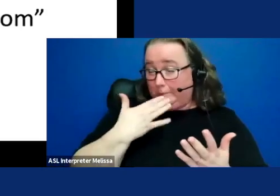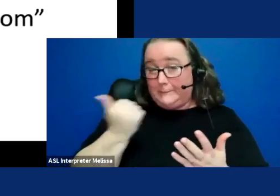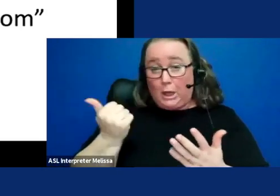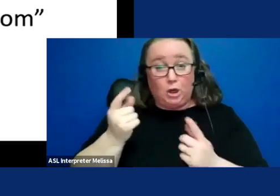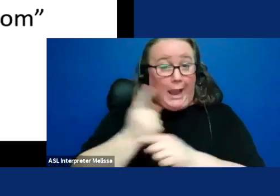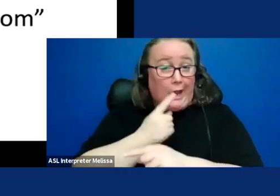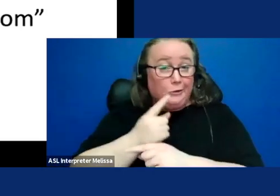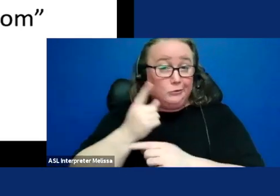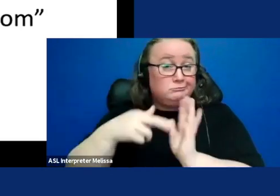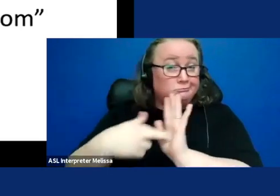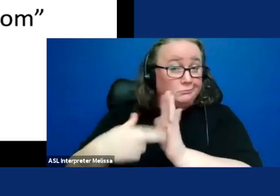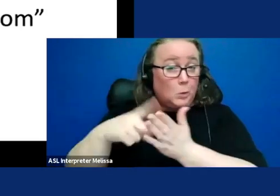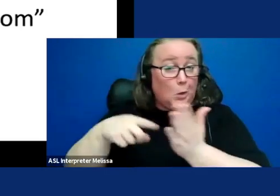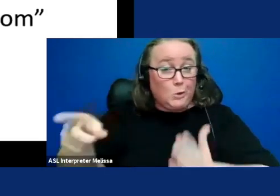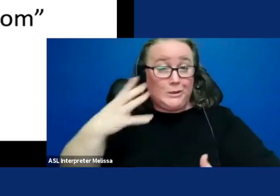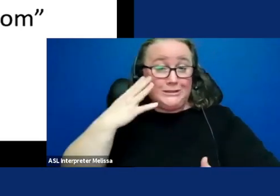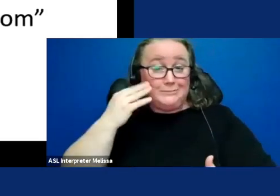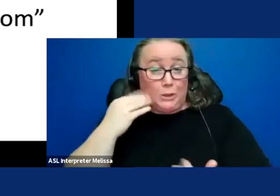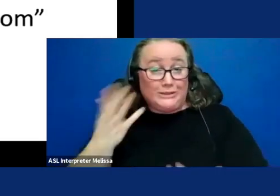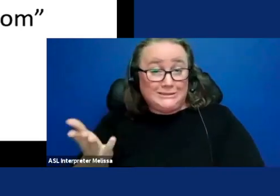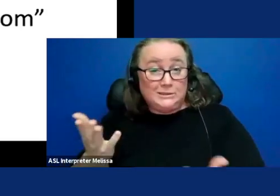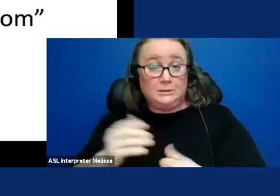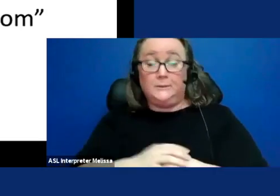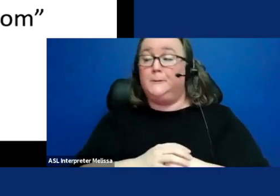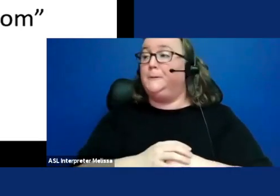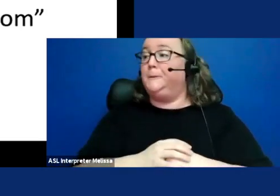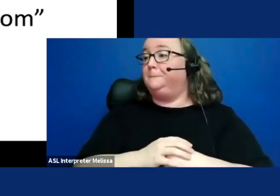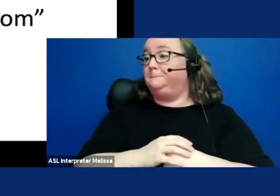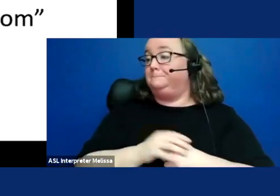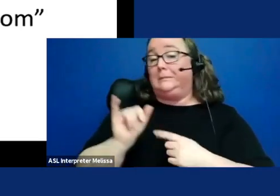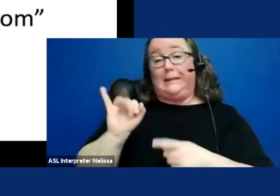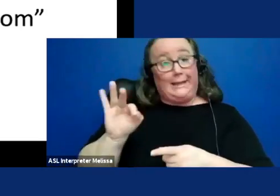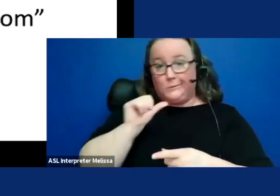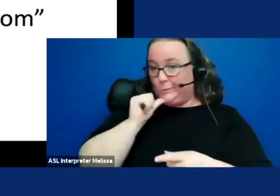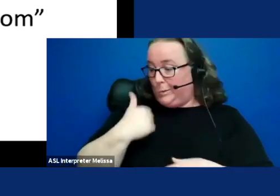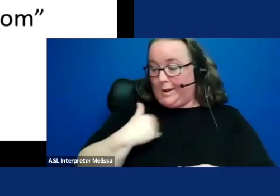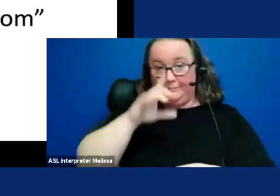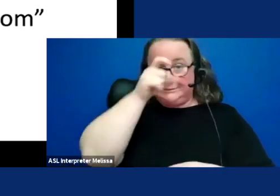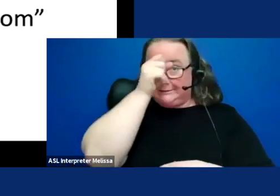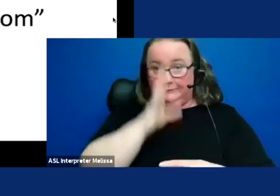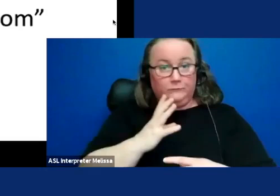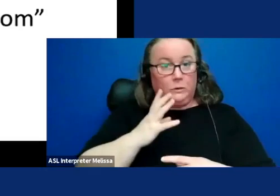of what you're experiencing? Maybe you don't have schizophrenia, but can you describe to me,